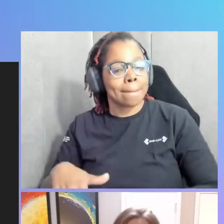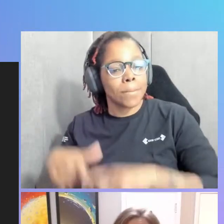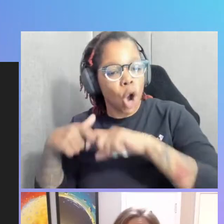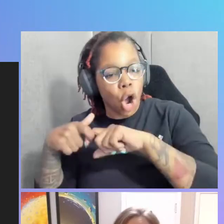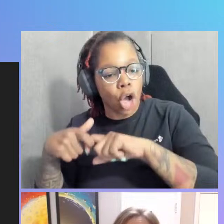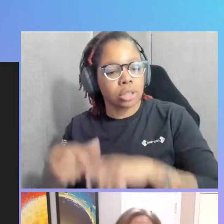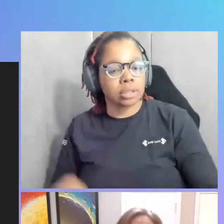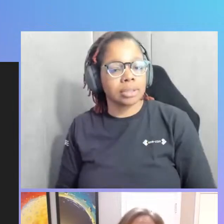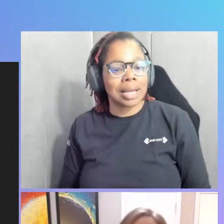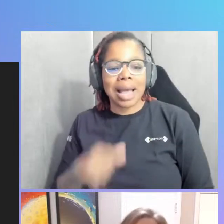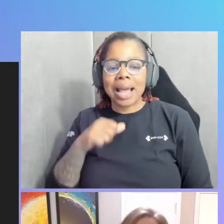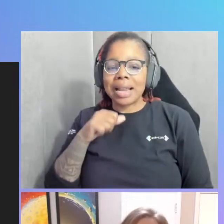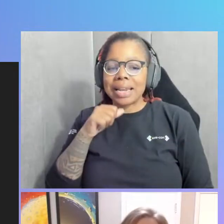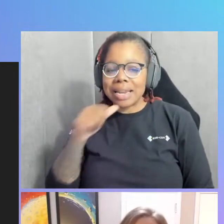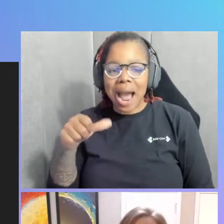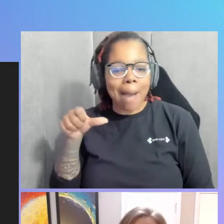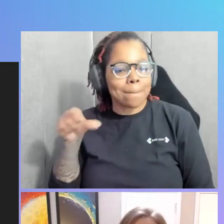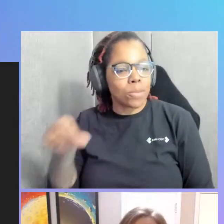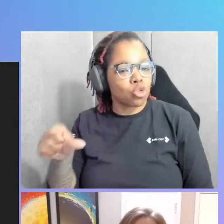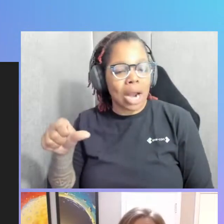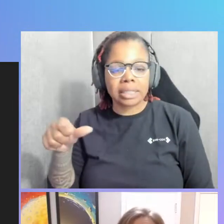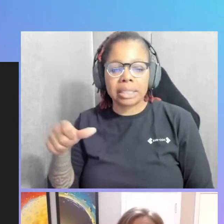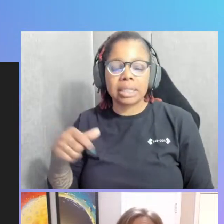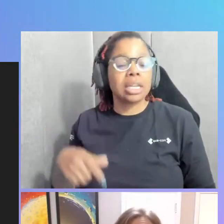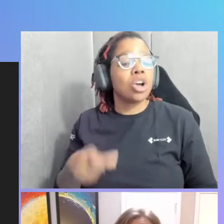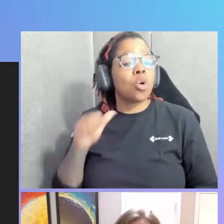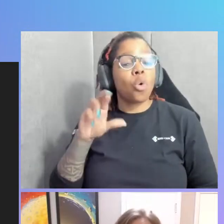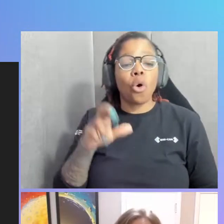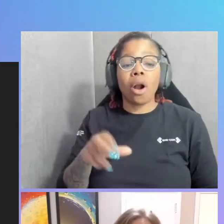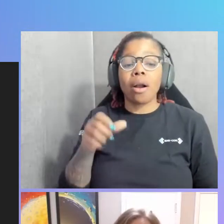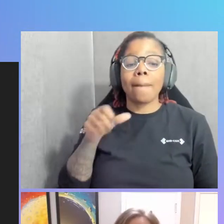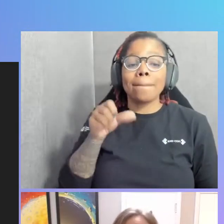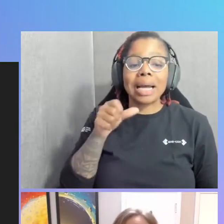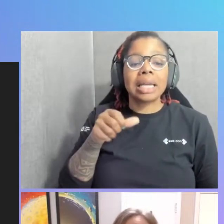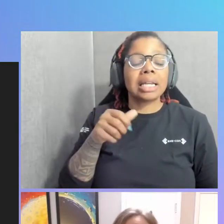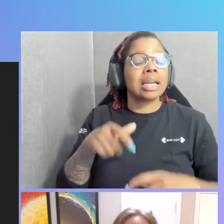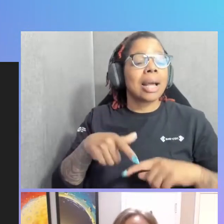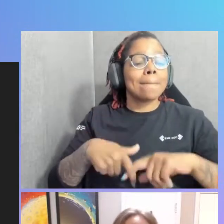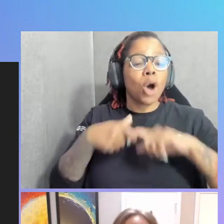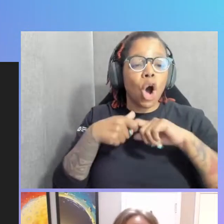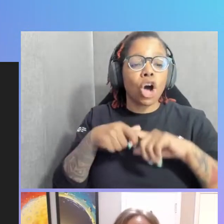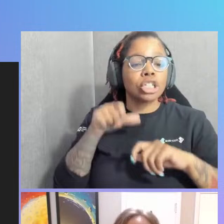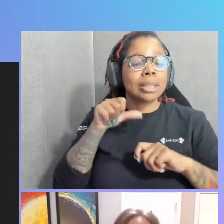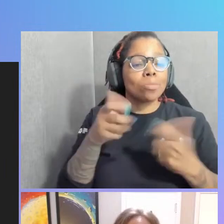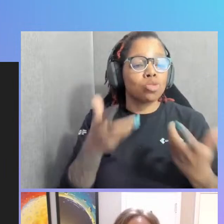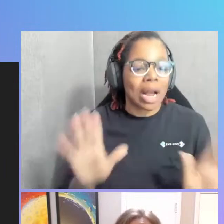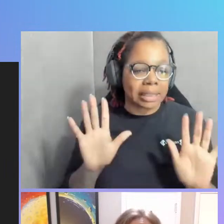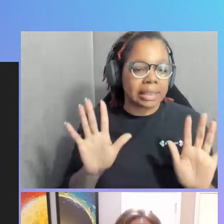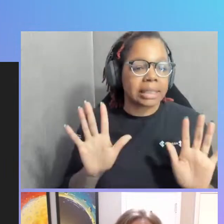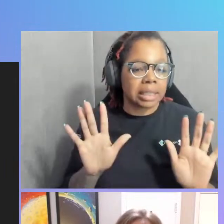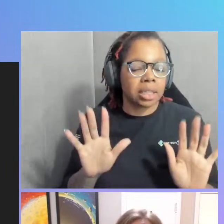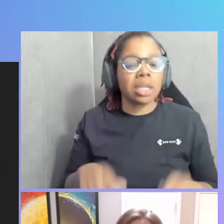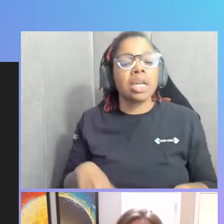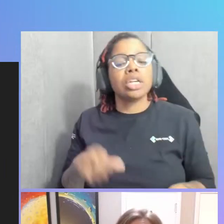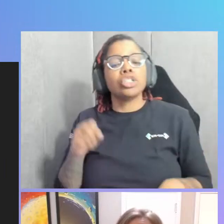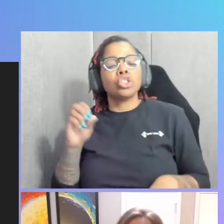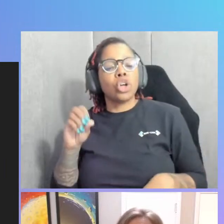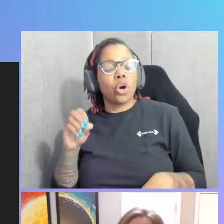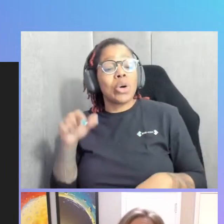and button pause pressed. In